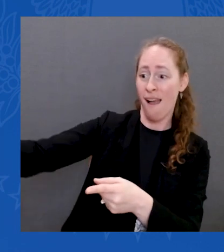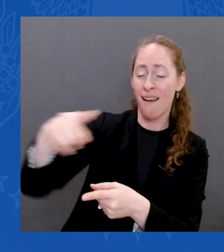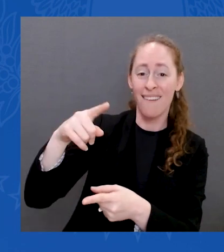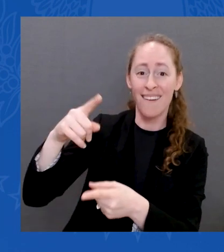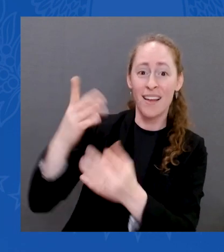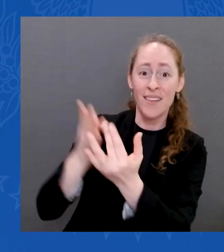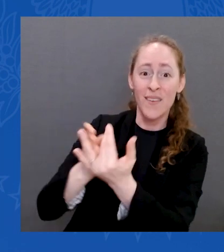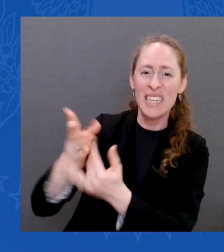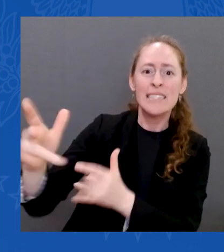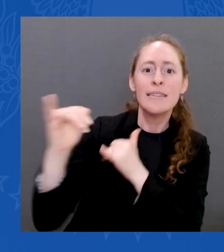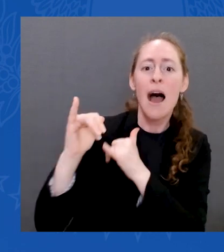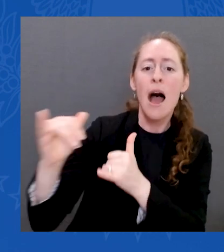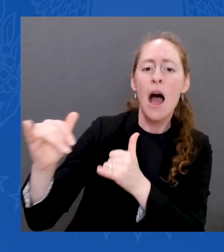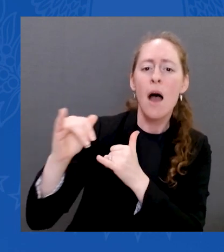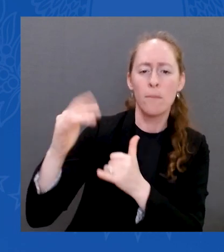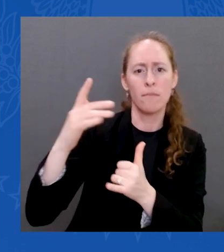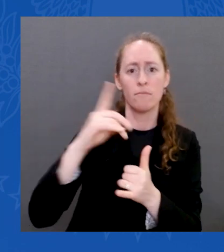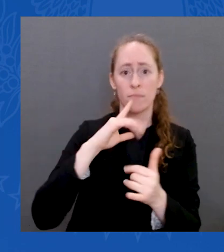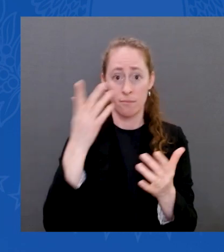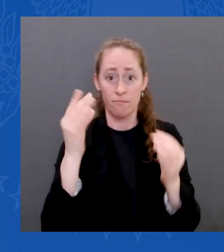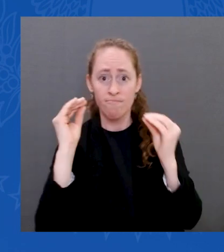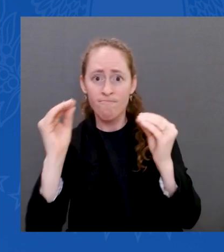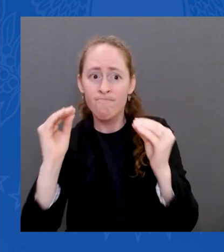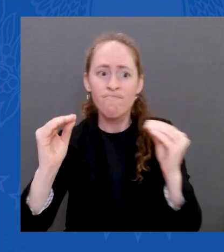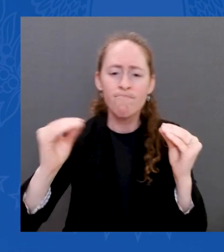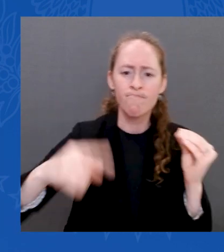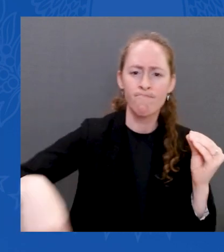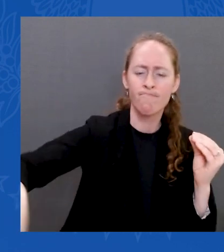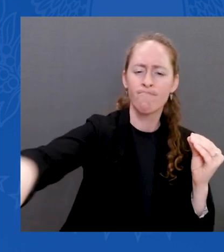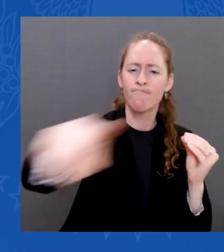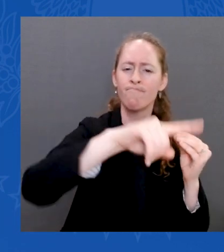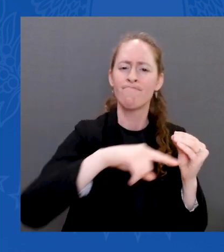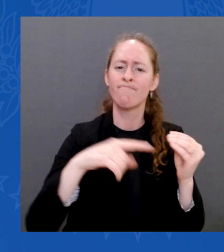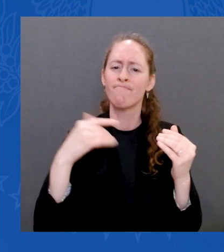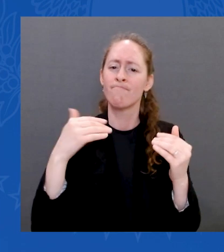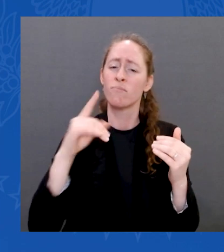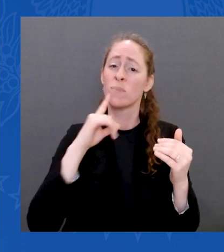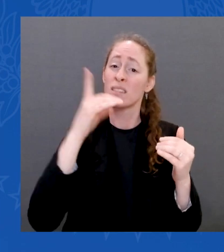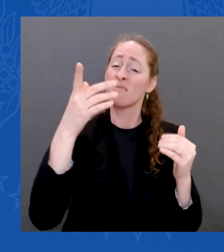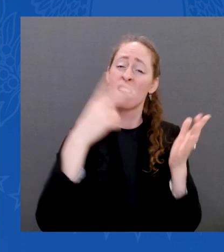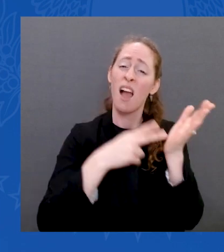Teachers are also experts in the science of learning. They deserve respect.